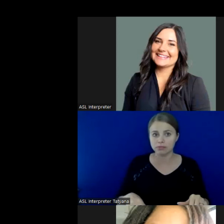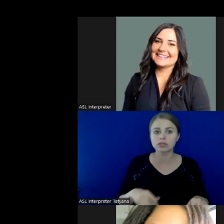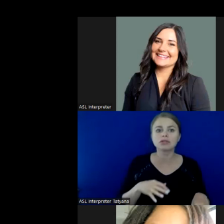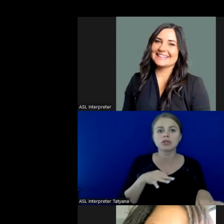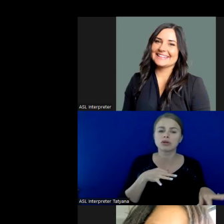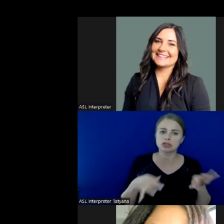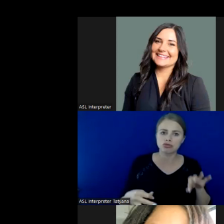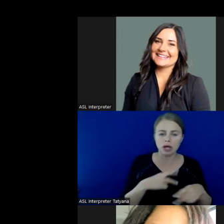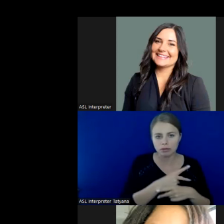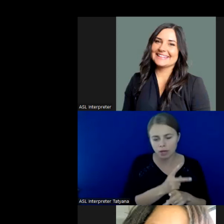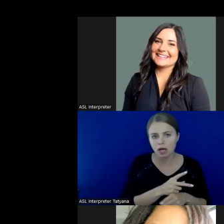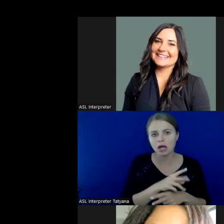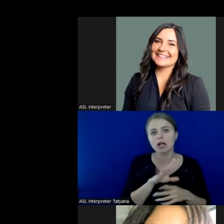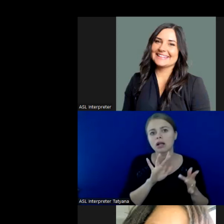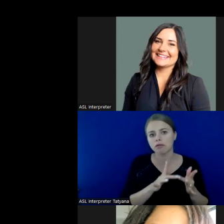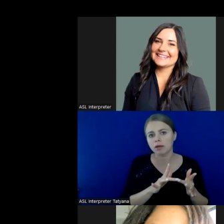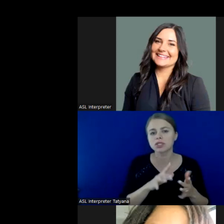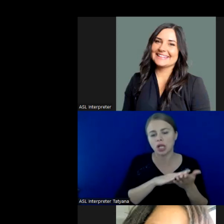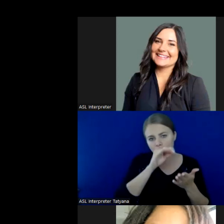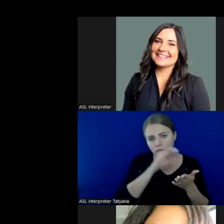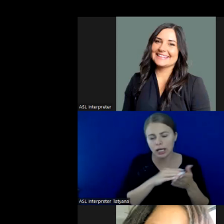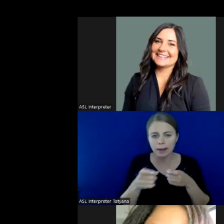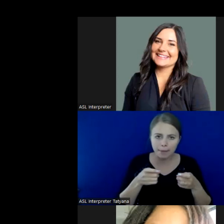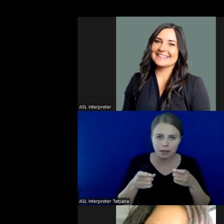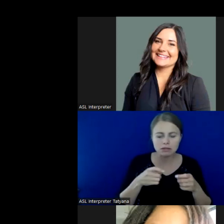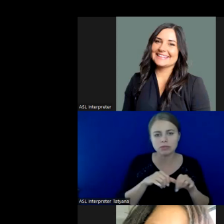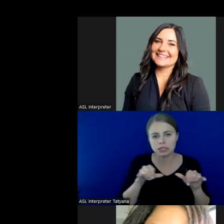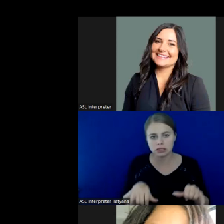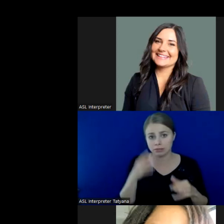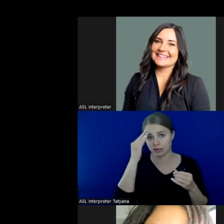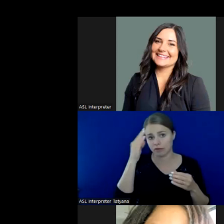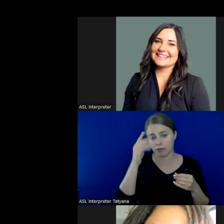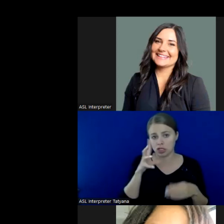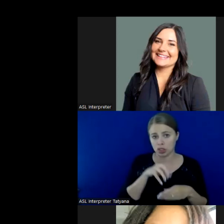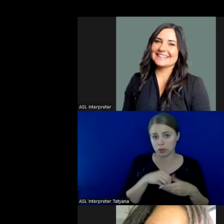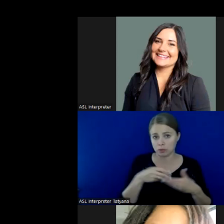It's a web-based learning management system. And here's the information that was included within the EEAAP.